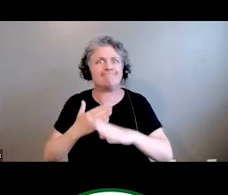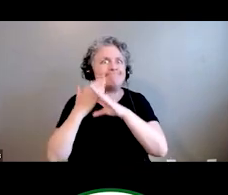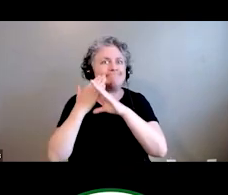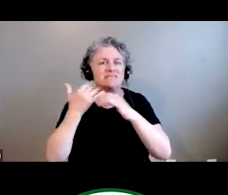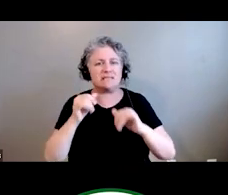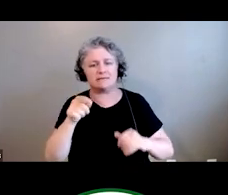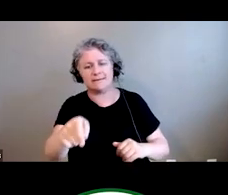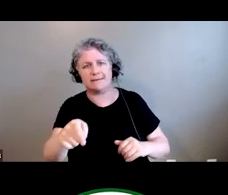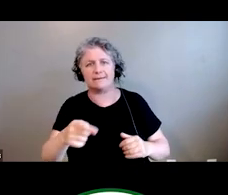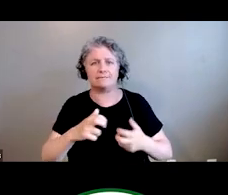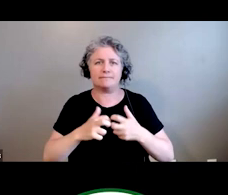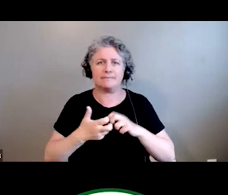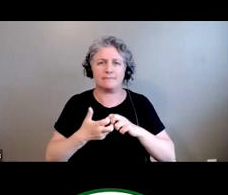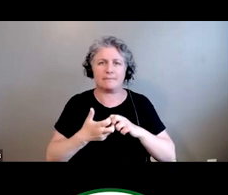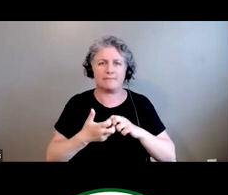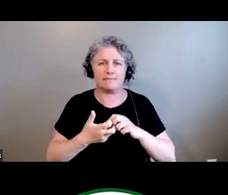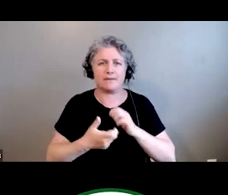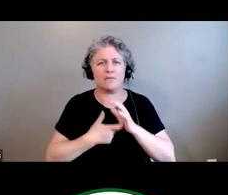it's just not made as high.